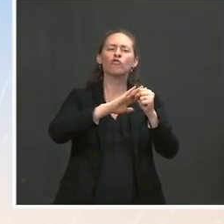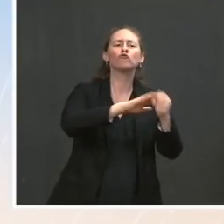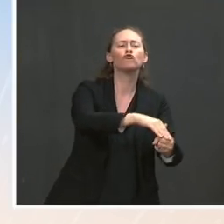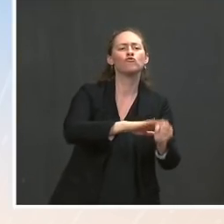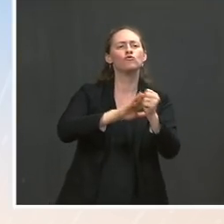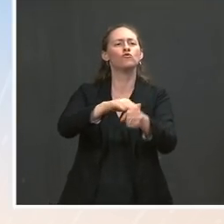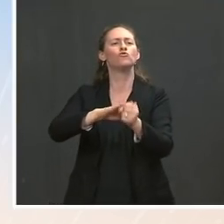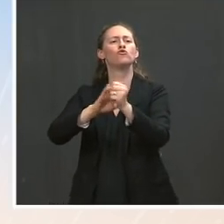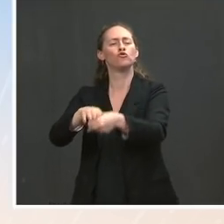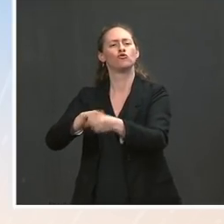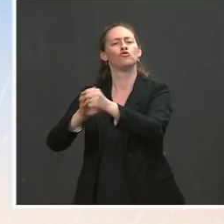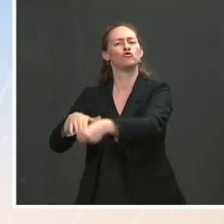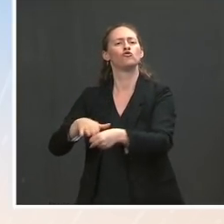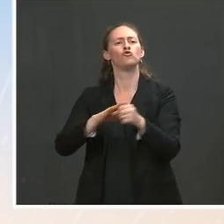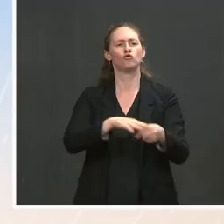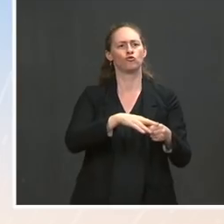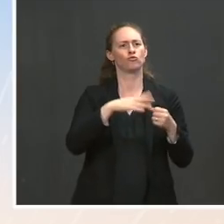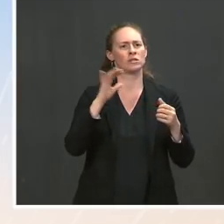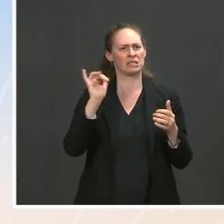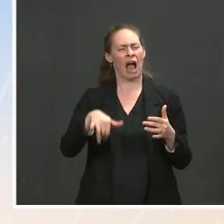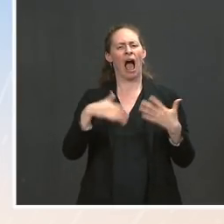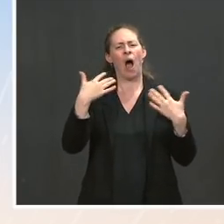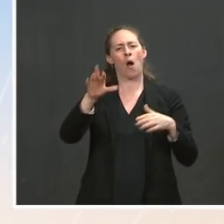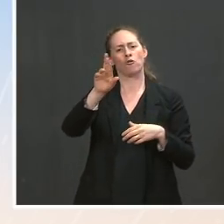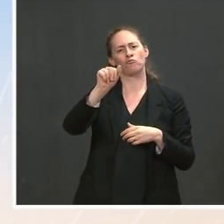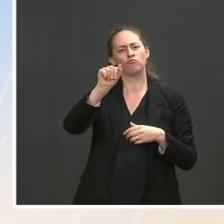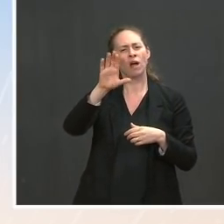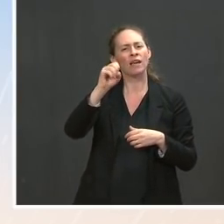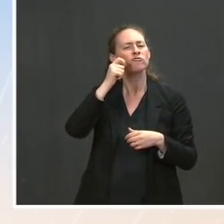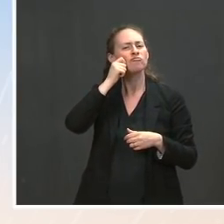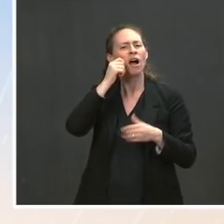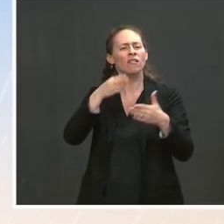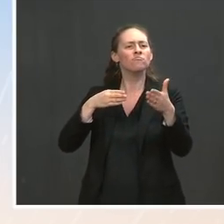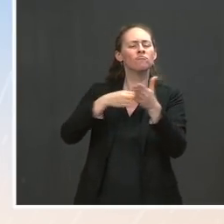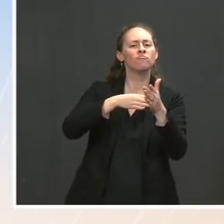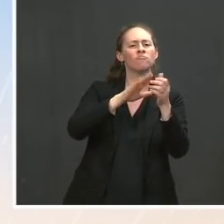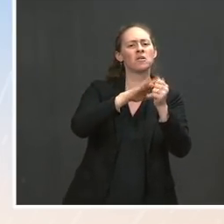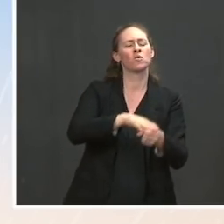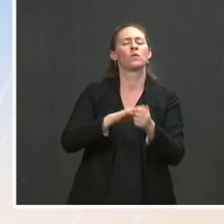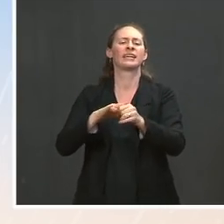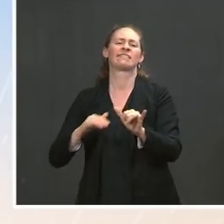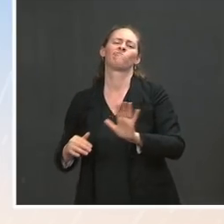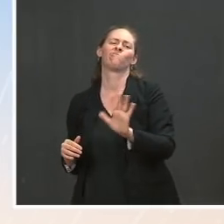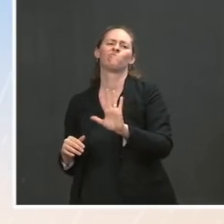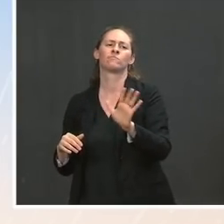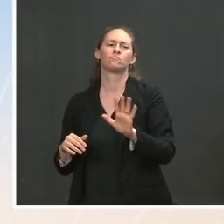So that's the concern he was expressing. The Press: Then a follow on that. There are some concerns on the right that if you get rid of the filibuster,